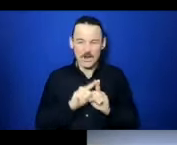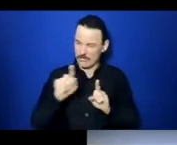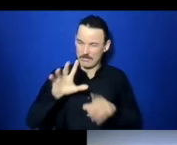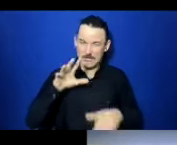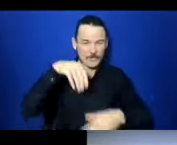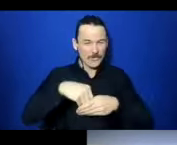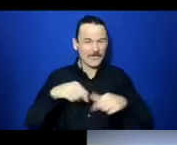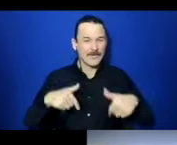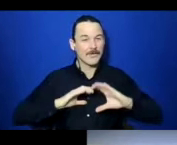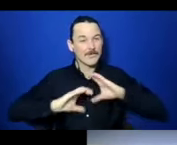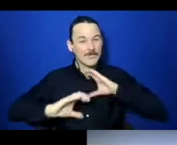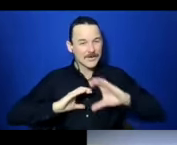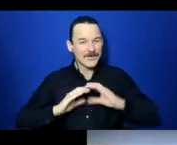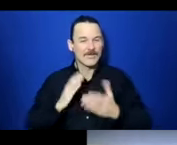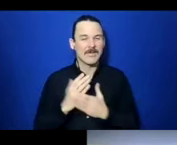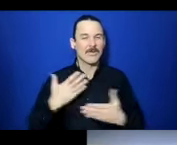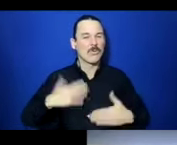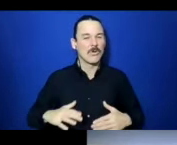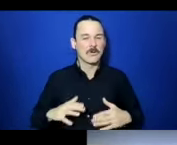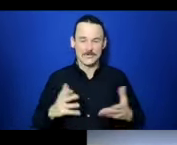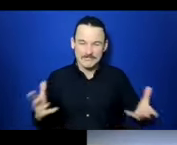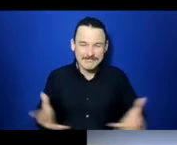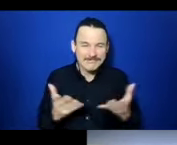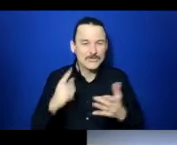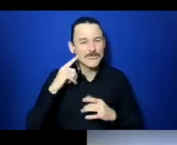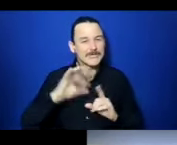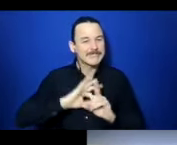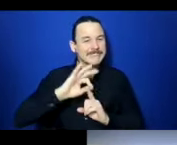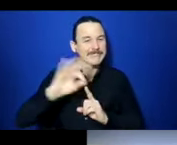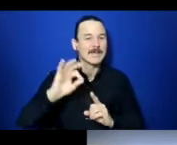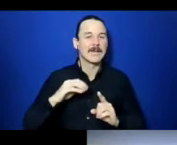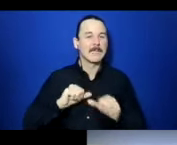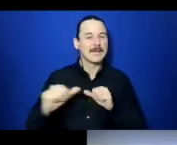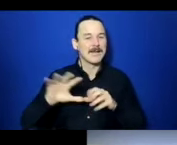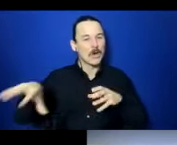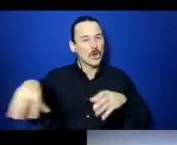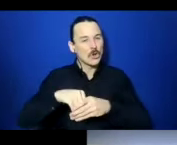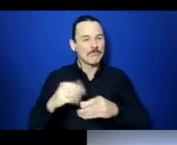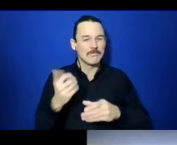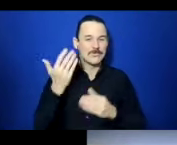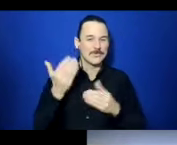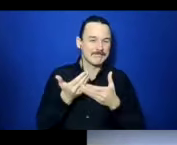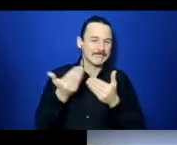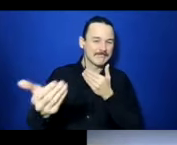want to push forward for an inclusive future. If you know some other people that that missed this